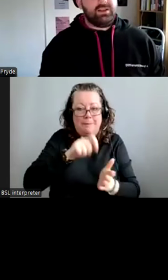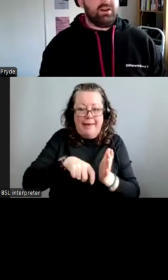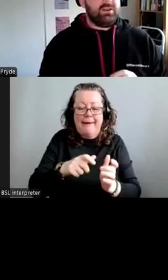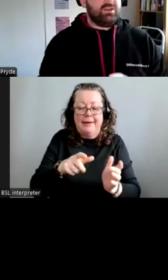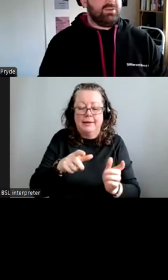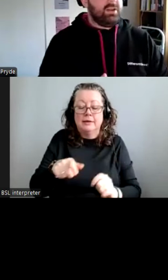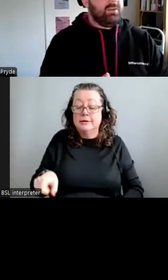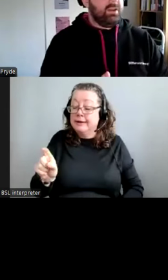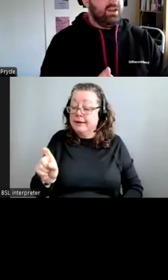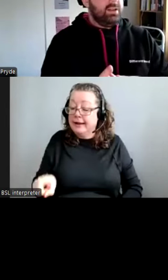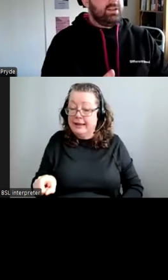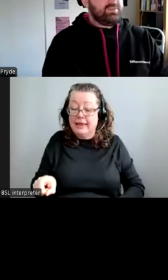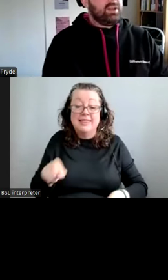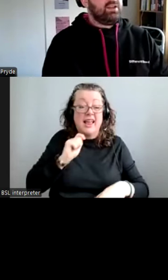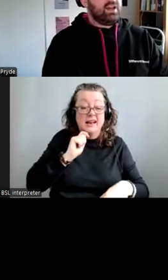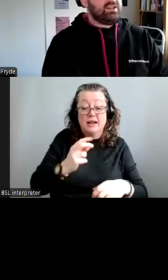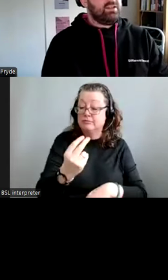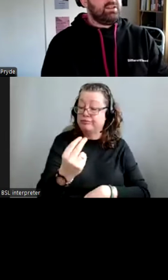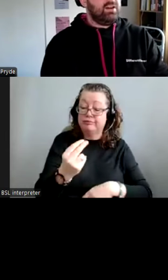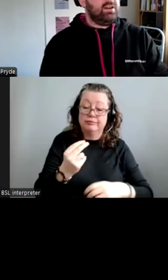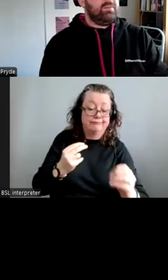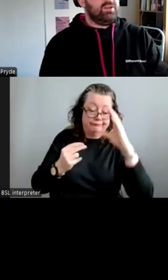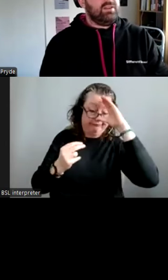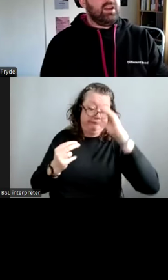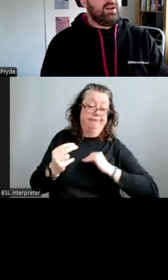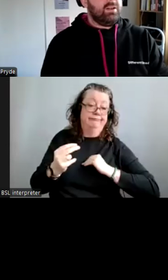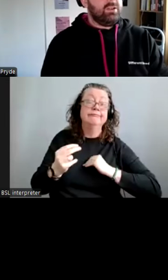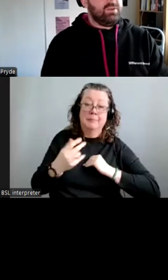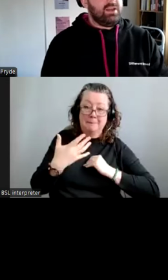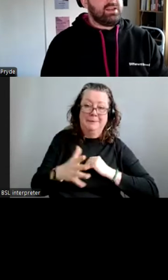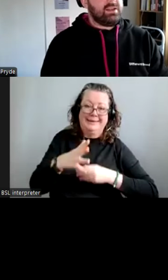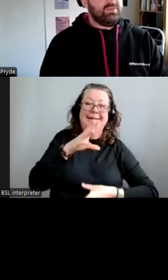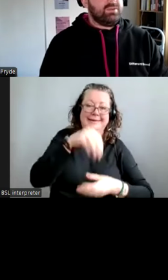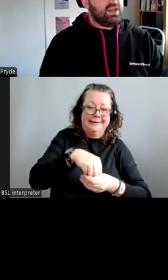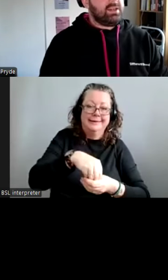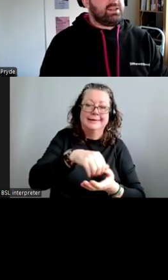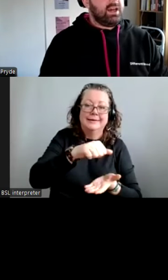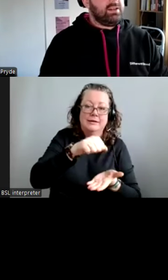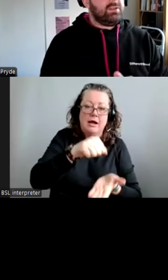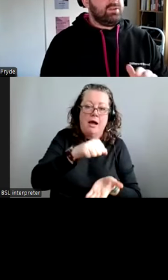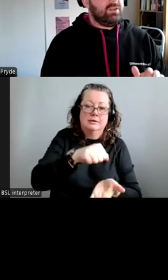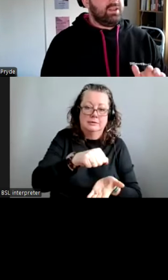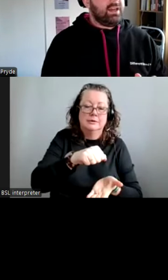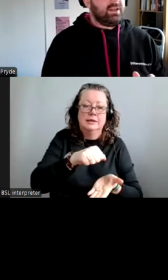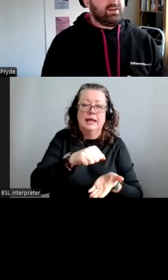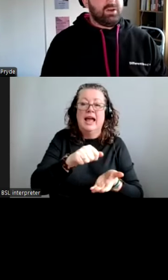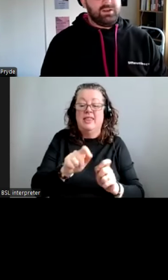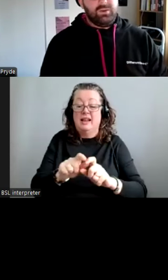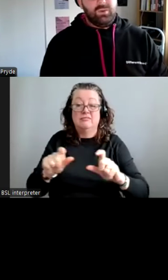Add to Cart could be displayed as Add to Cart, but there could be accessible text added to that button,